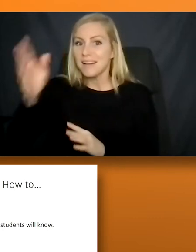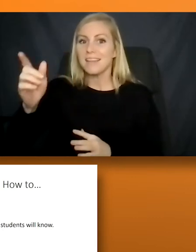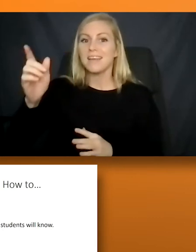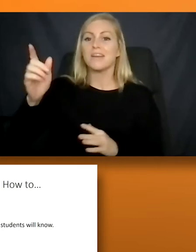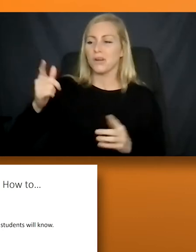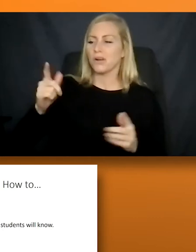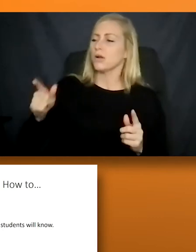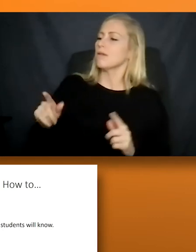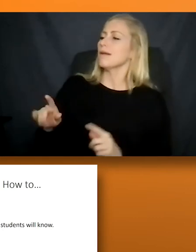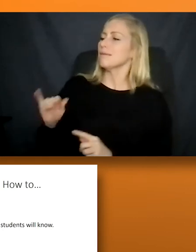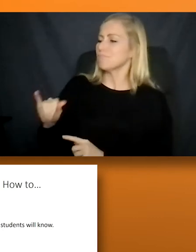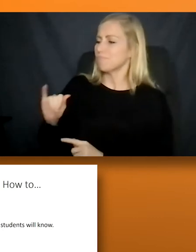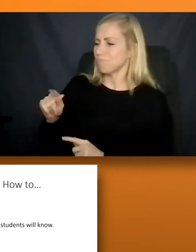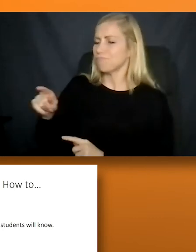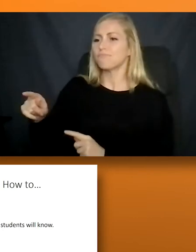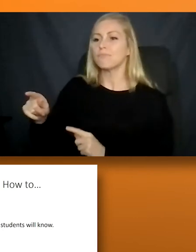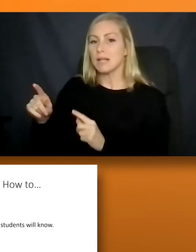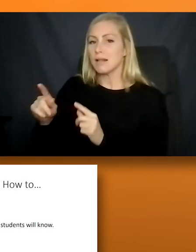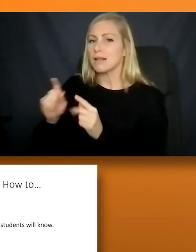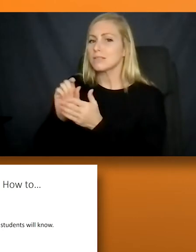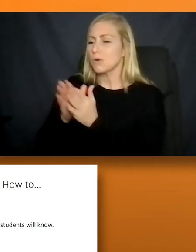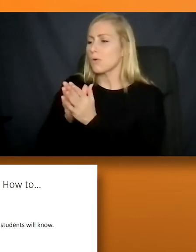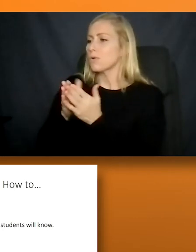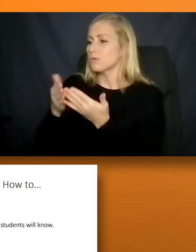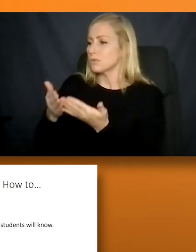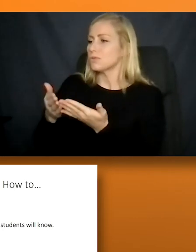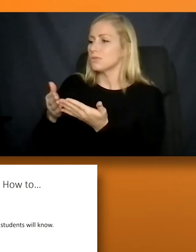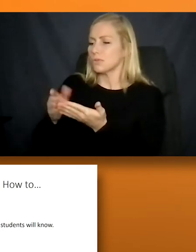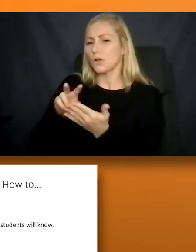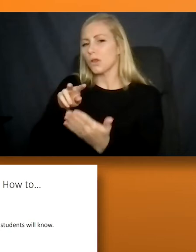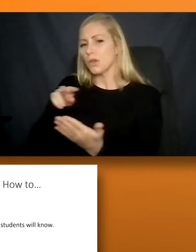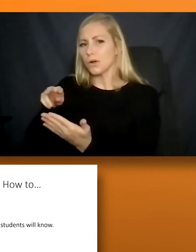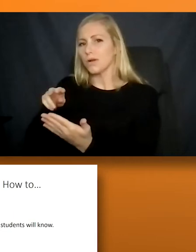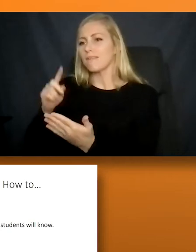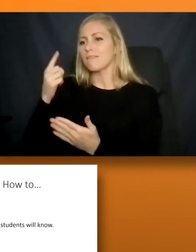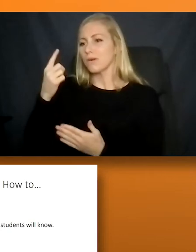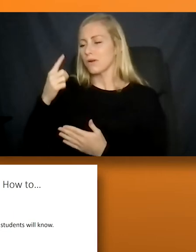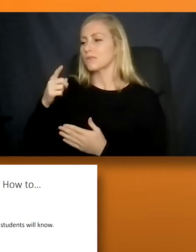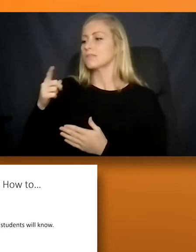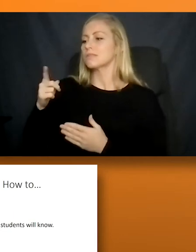or, "Let's look at our word journal first," and then it becomes part of a routine and they start to understand